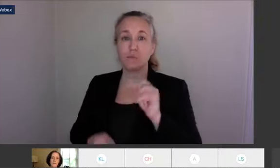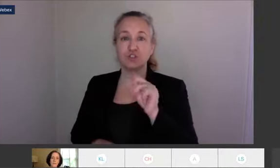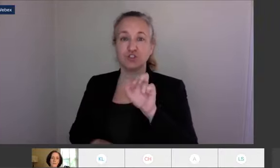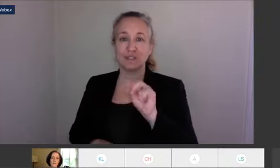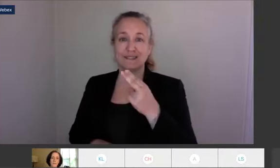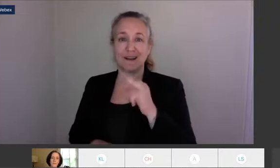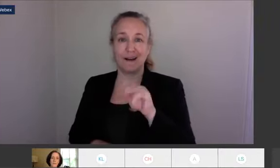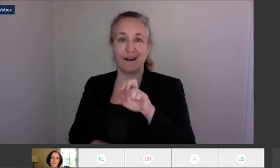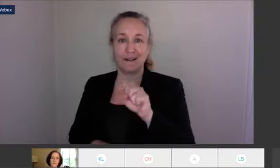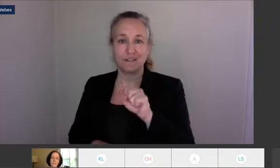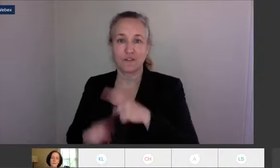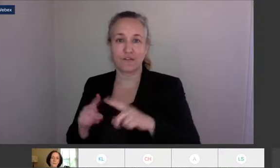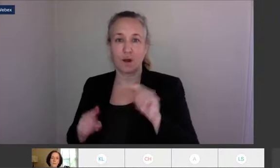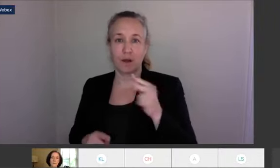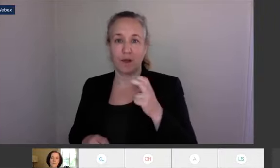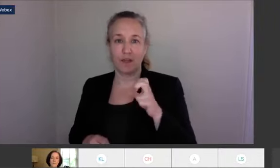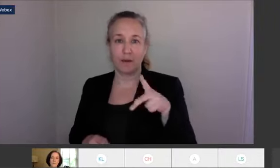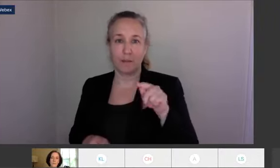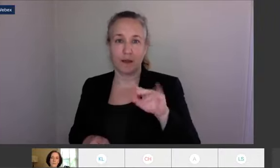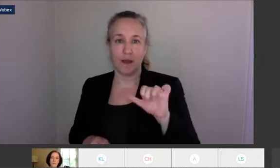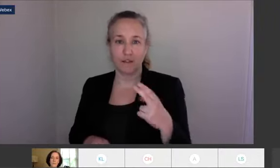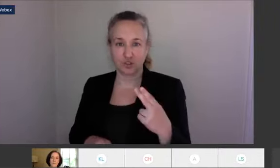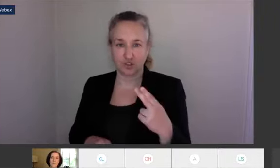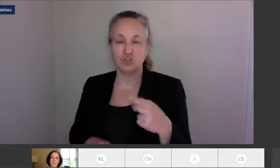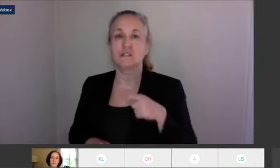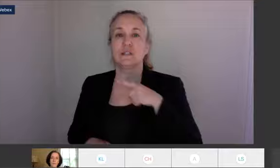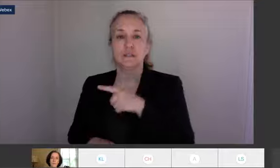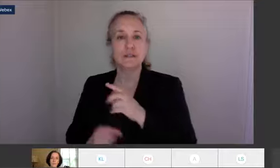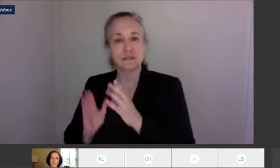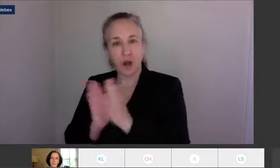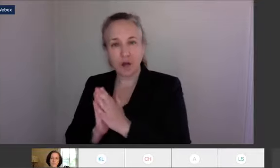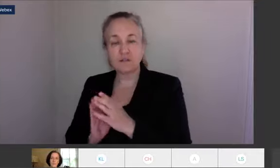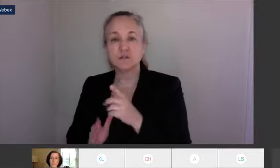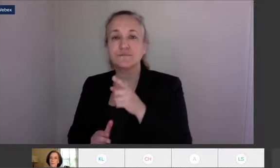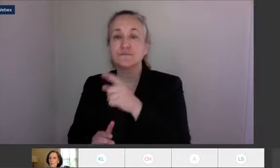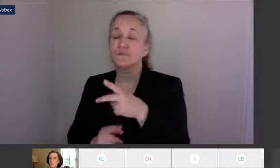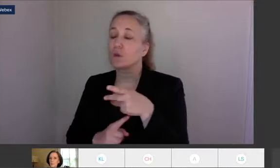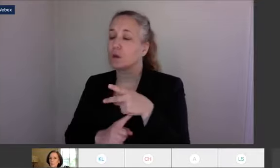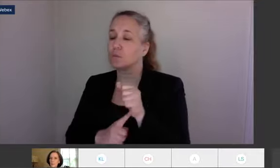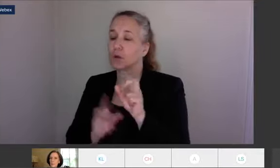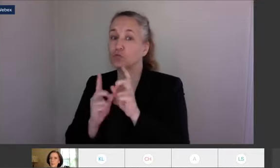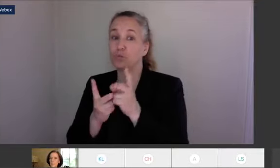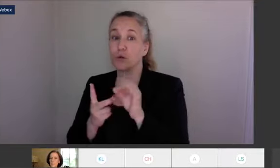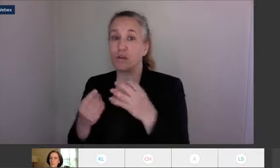the patch and he's asking the Pennsylvania Department of Health dashboard